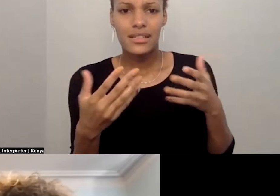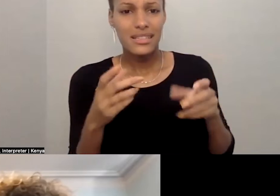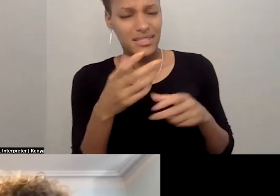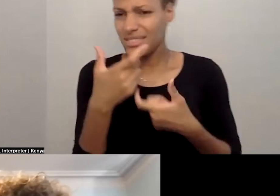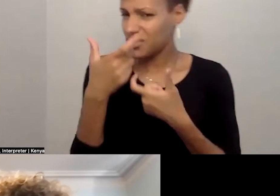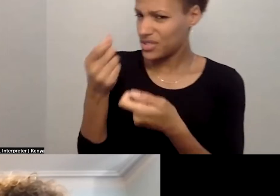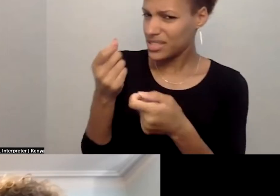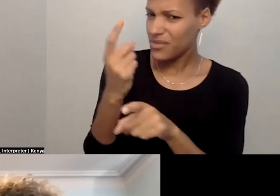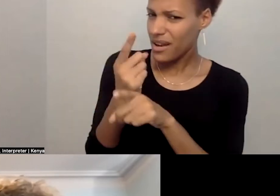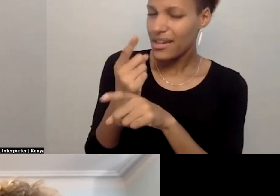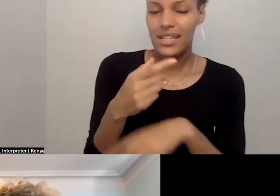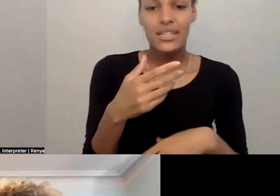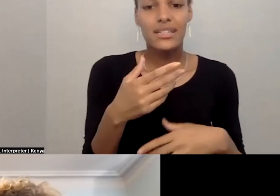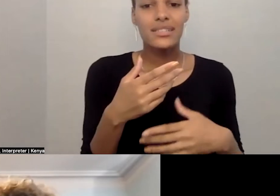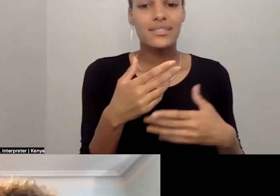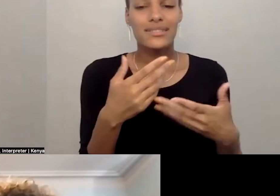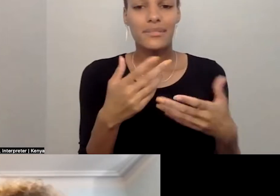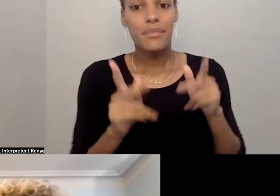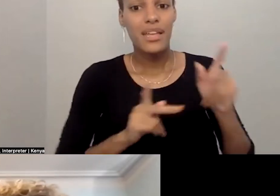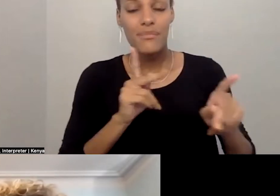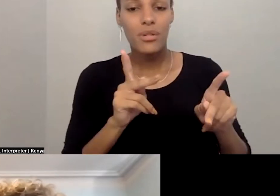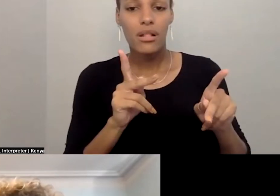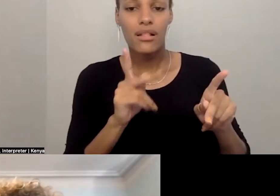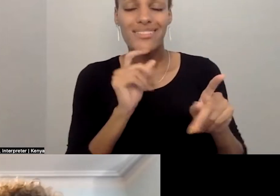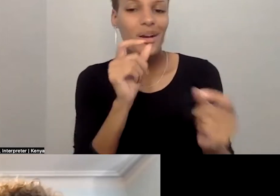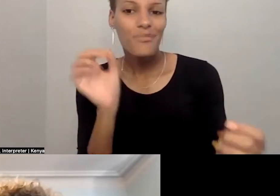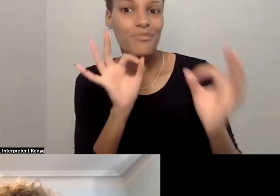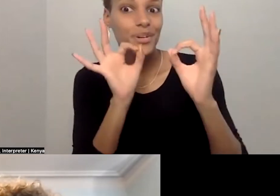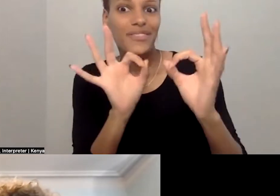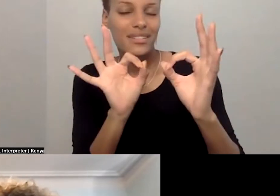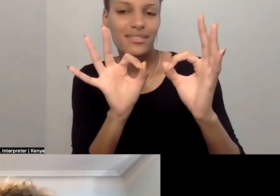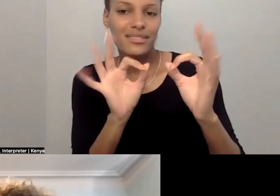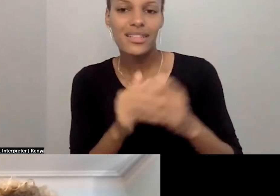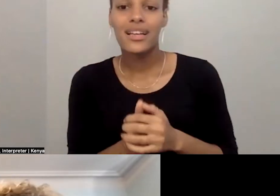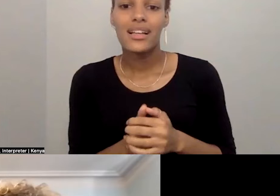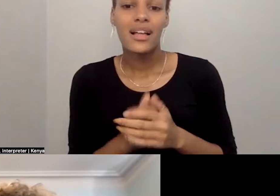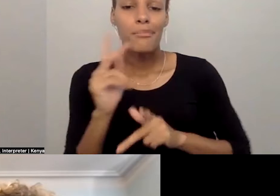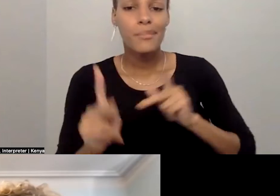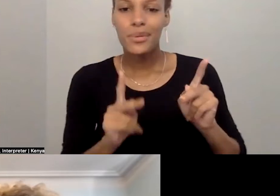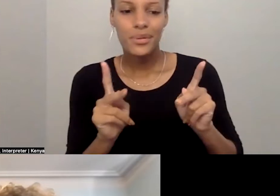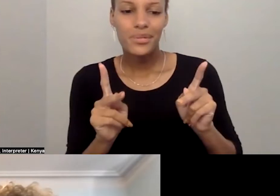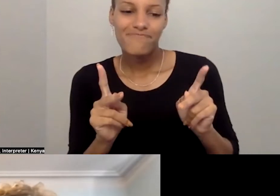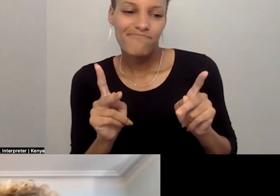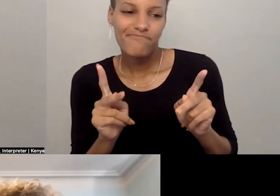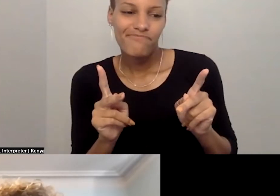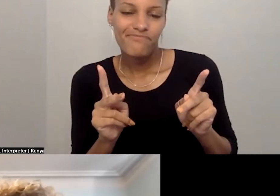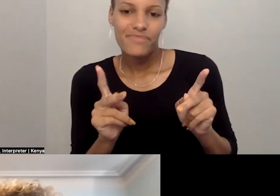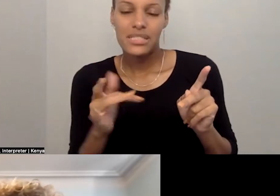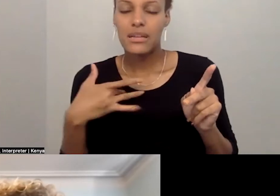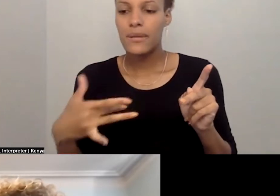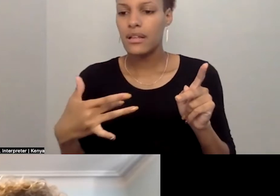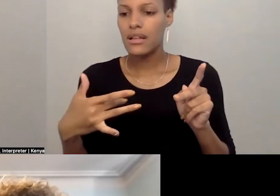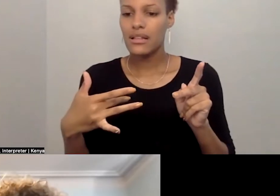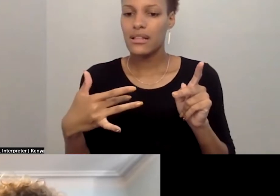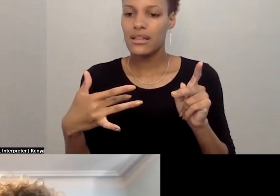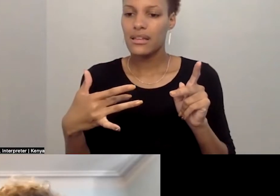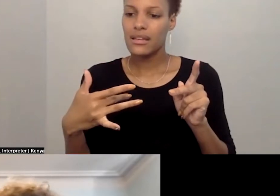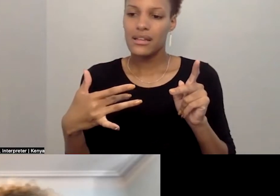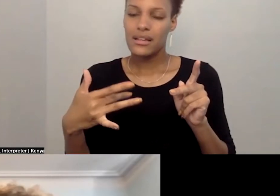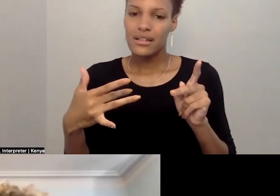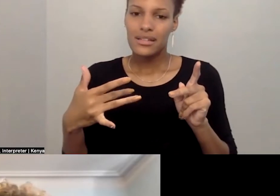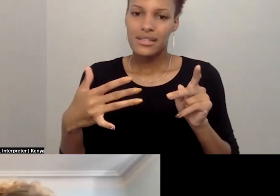Of, you know, people are not perfect um people are, you know, pushed and pulled and motivated by a whole